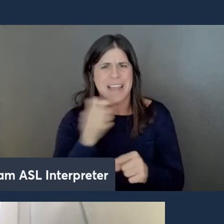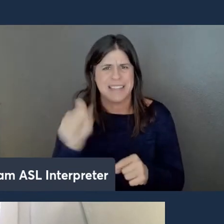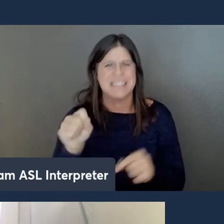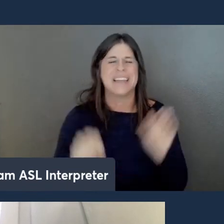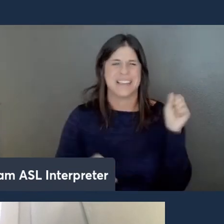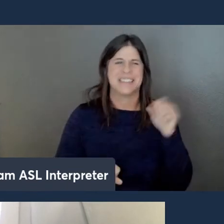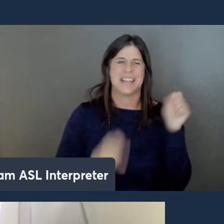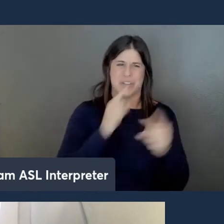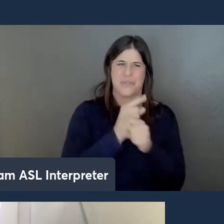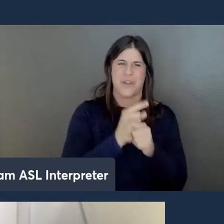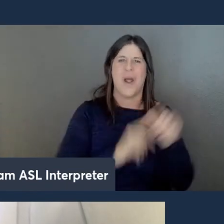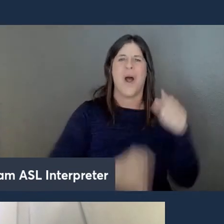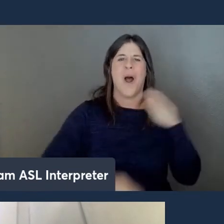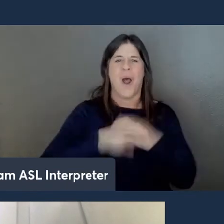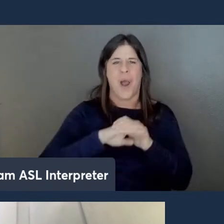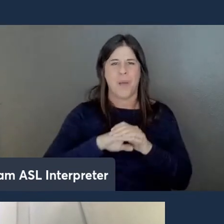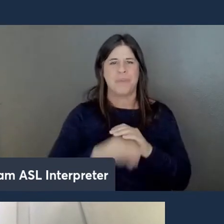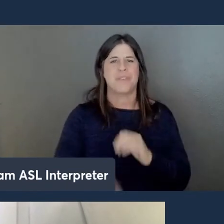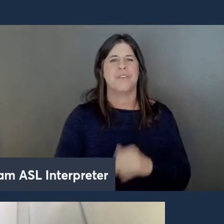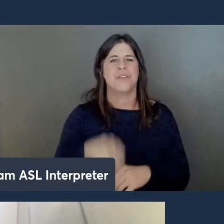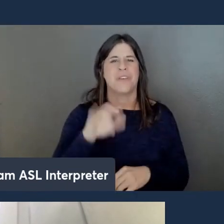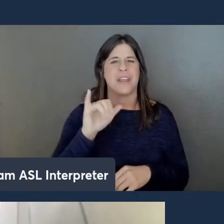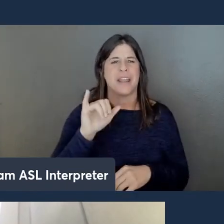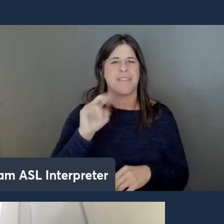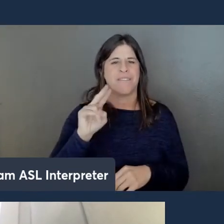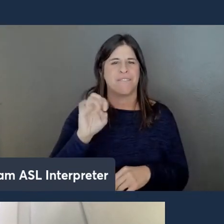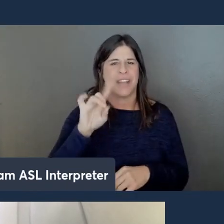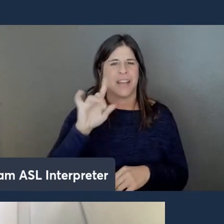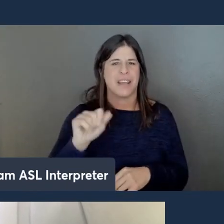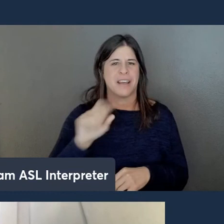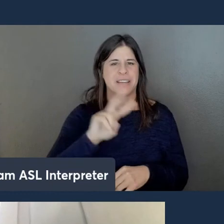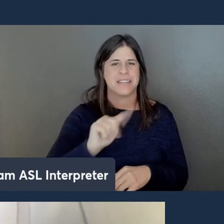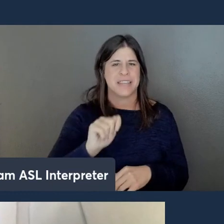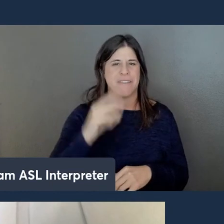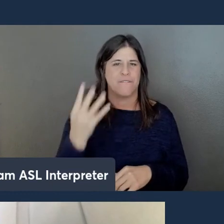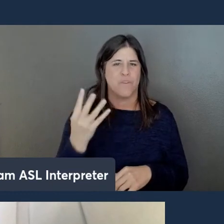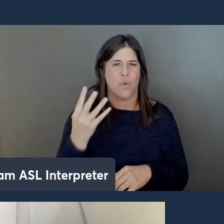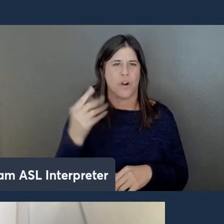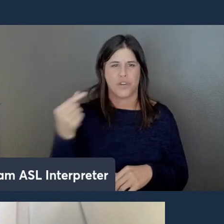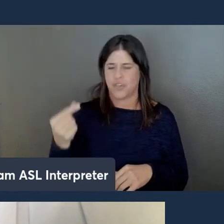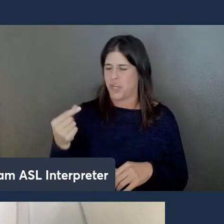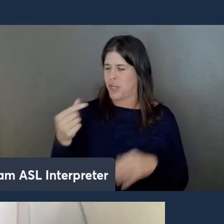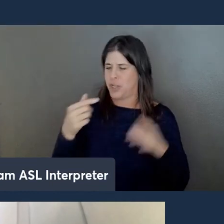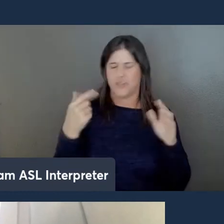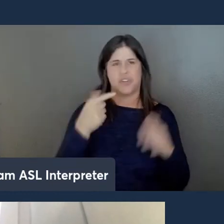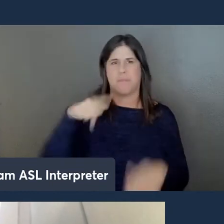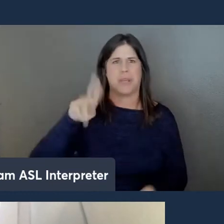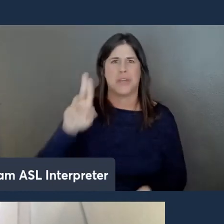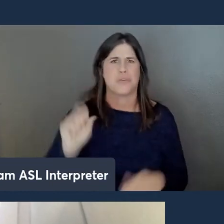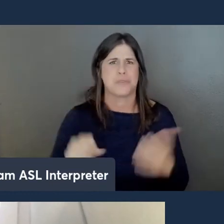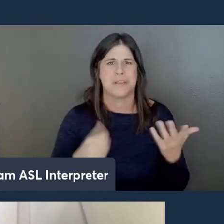Up to two Nvidia T four G instances, T four G GPUs on it. And if you wanna do some stuff with,